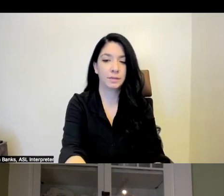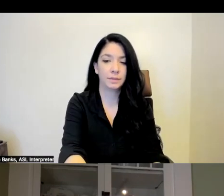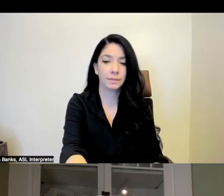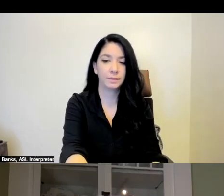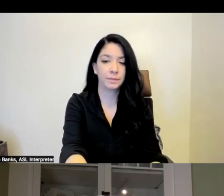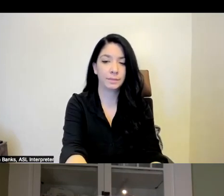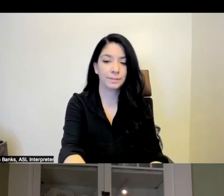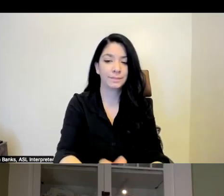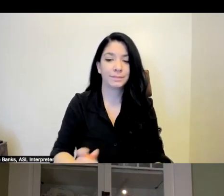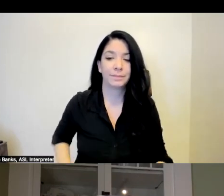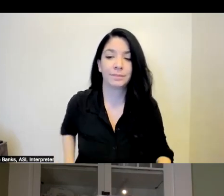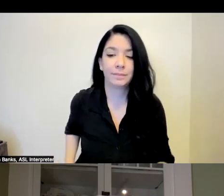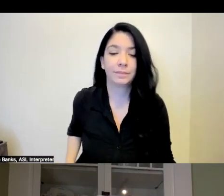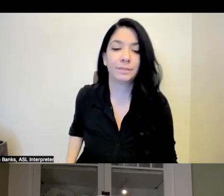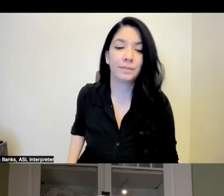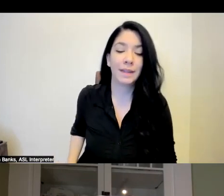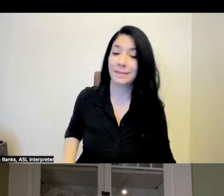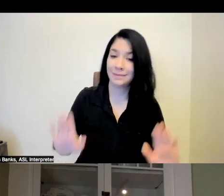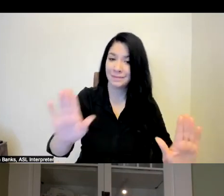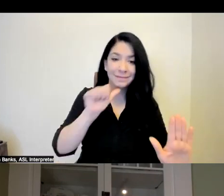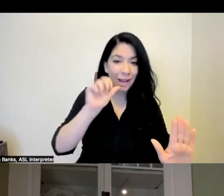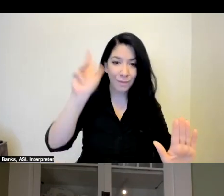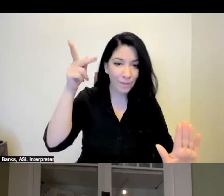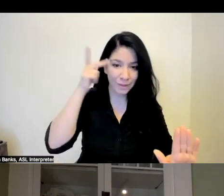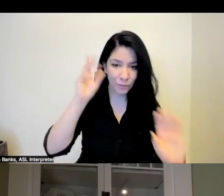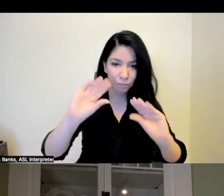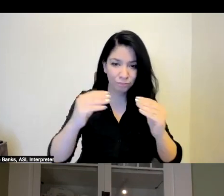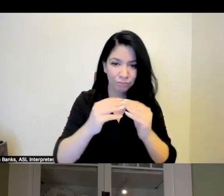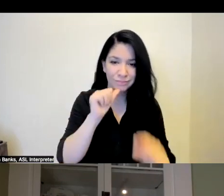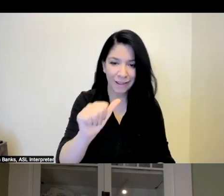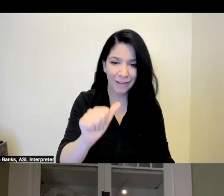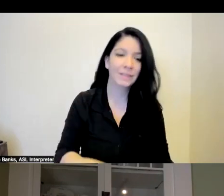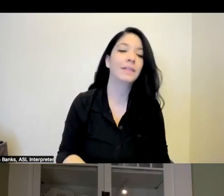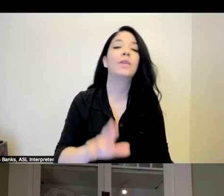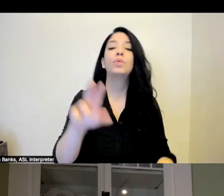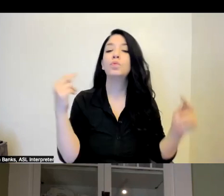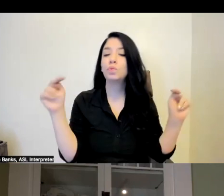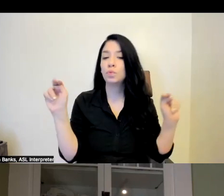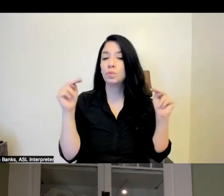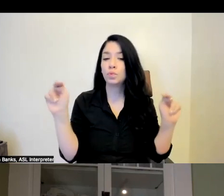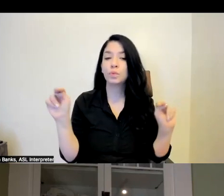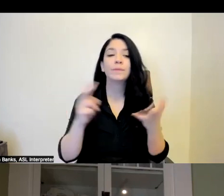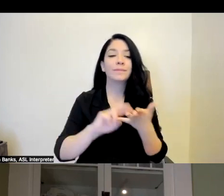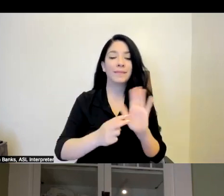they are not a political organization. So it's a neutral organization that you can send the